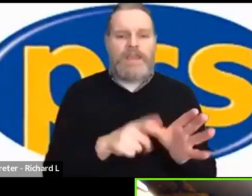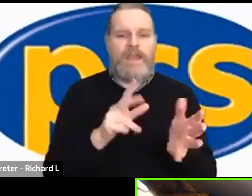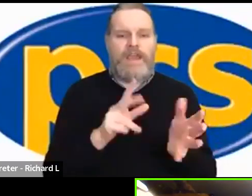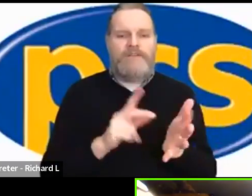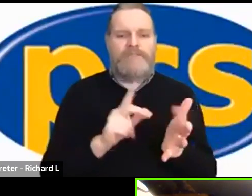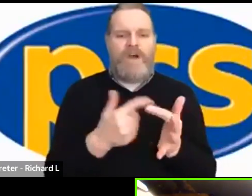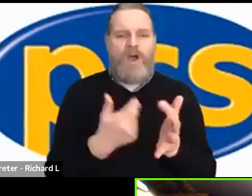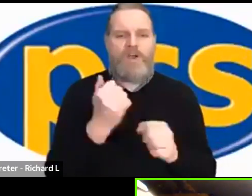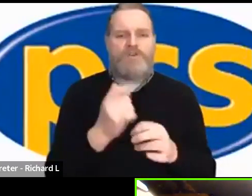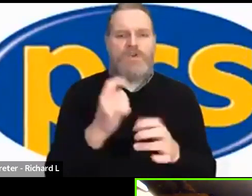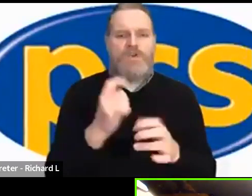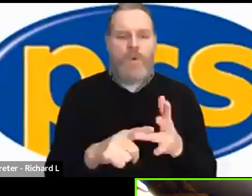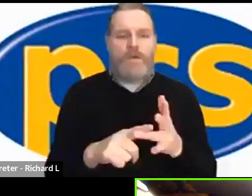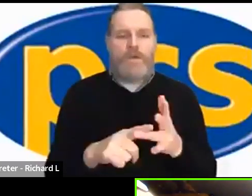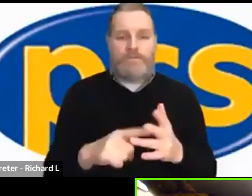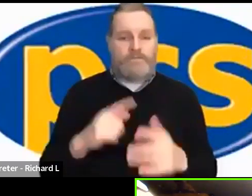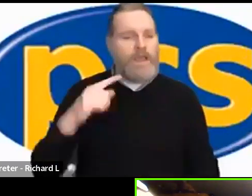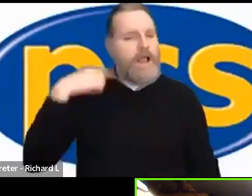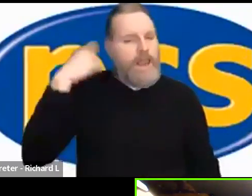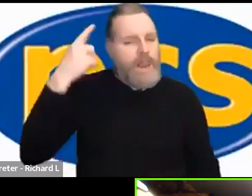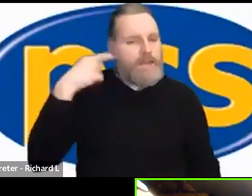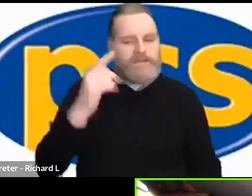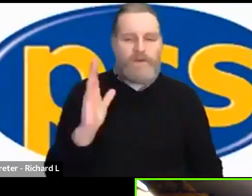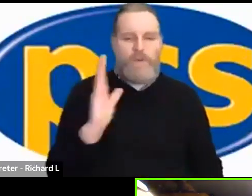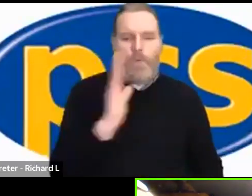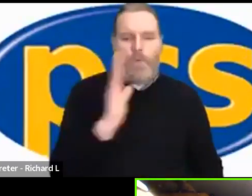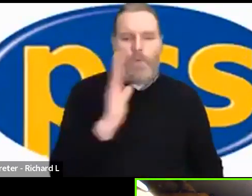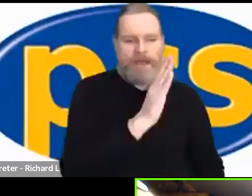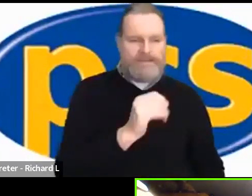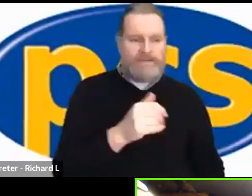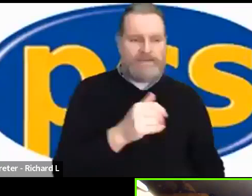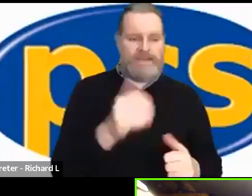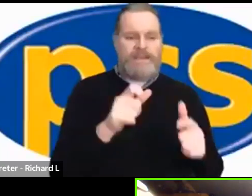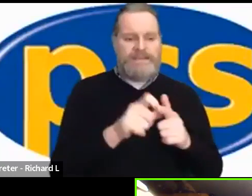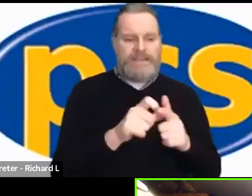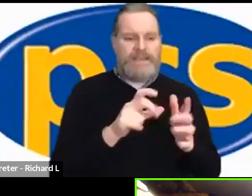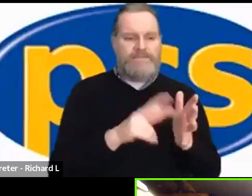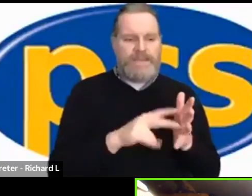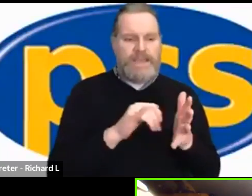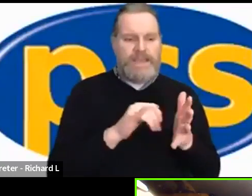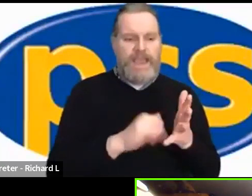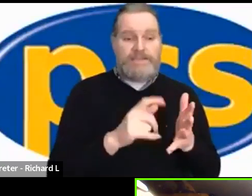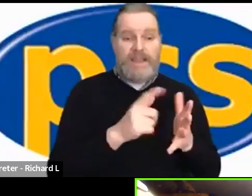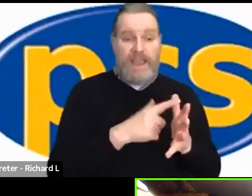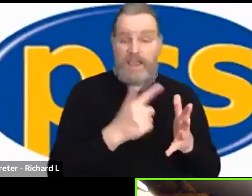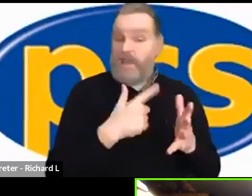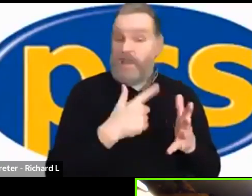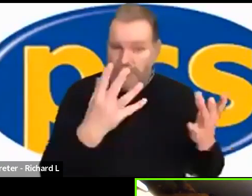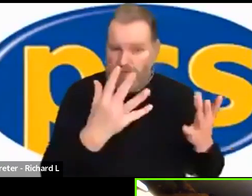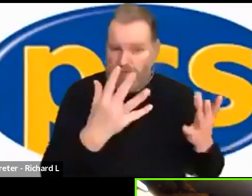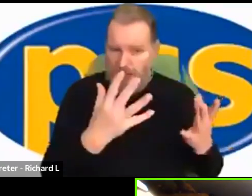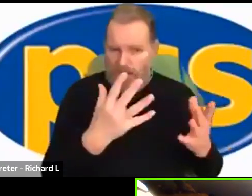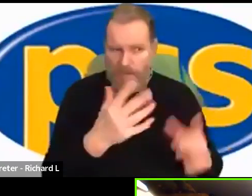Guy Verger. Gary was has been on the was has been on the picket line as well worth DVD line Isa worth Dbsa line Isa worth Dbsa. He's, I think Gary and I